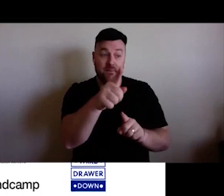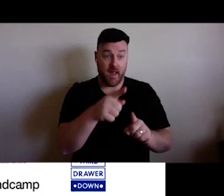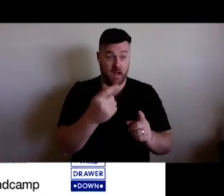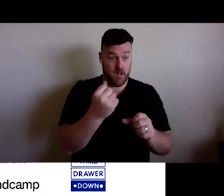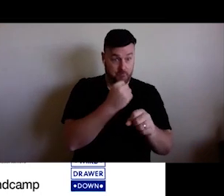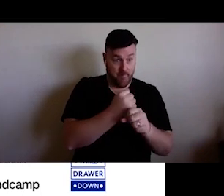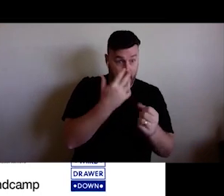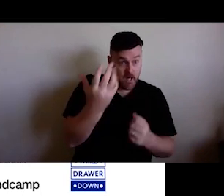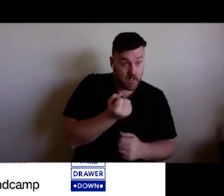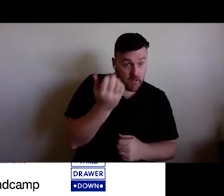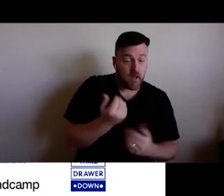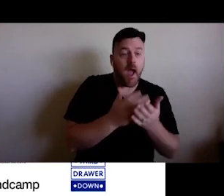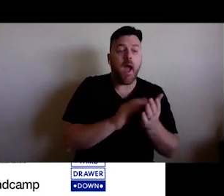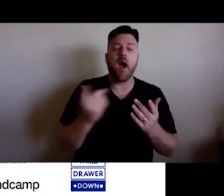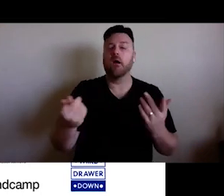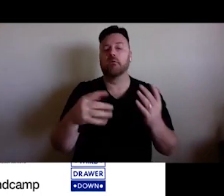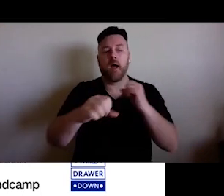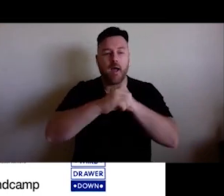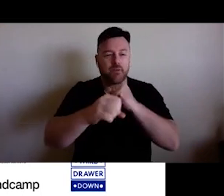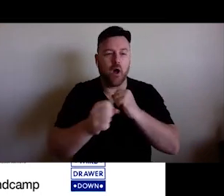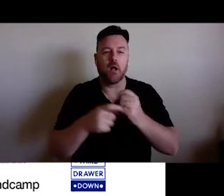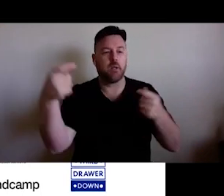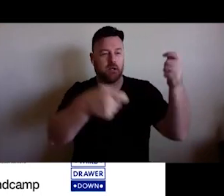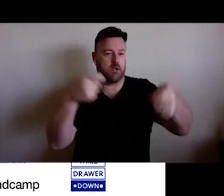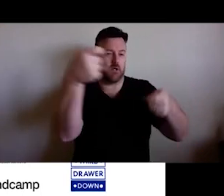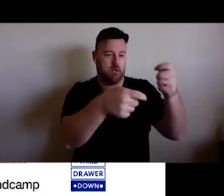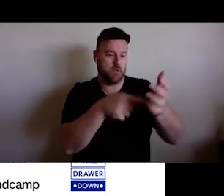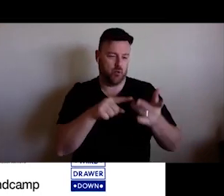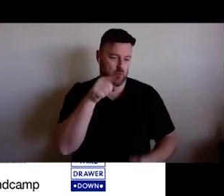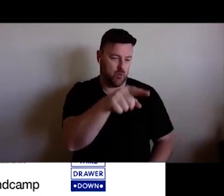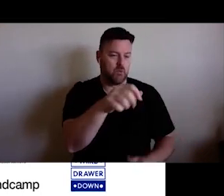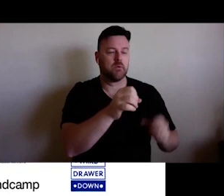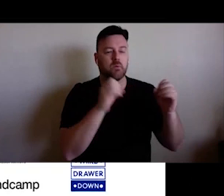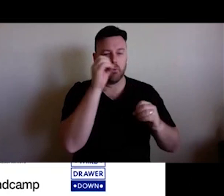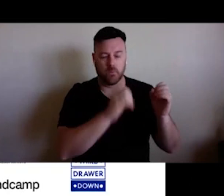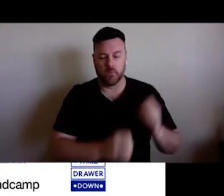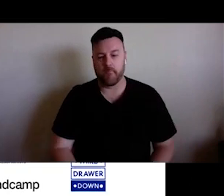presentation - but this is a site you can go -- a slide you can go